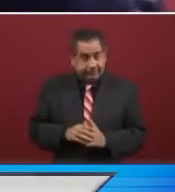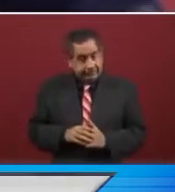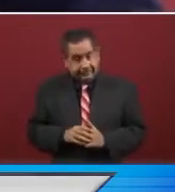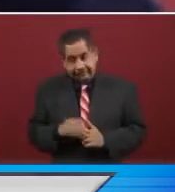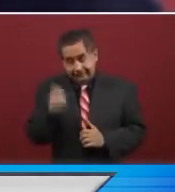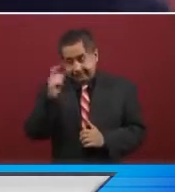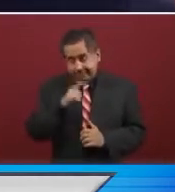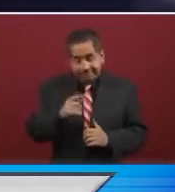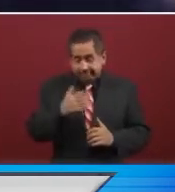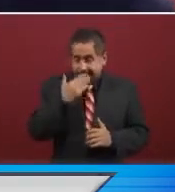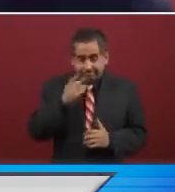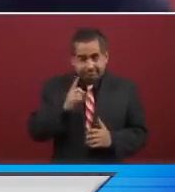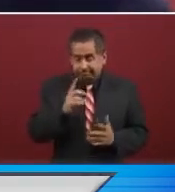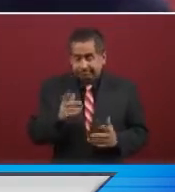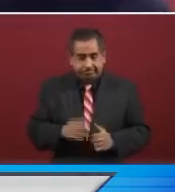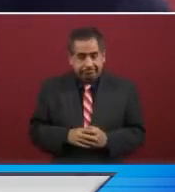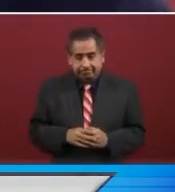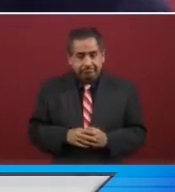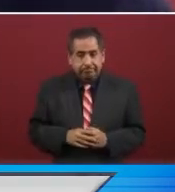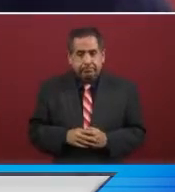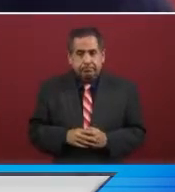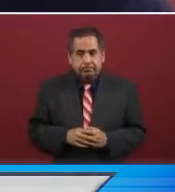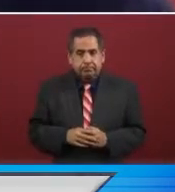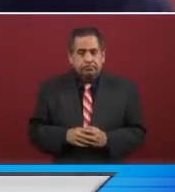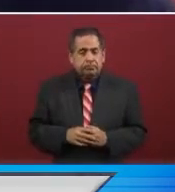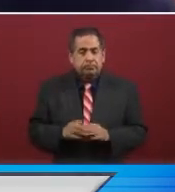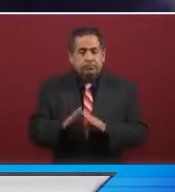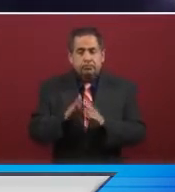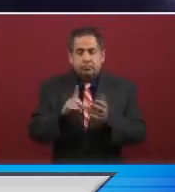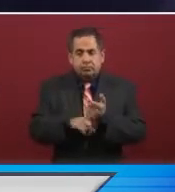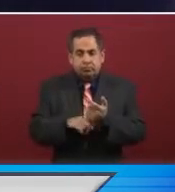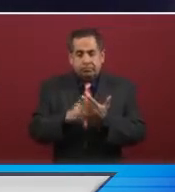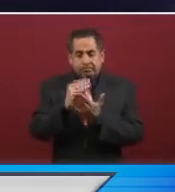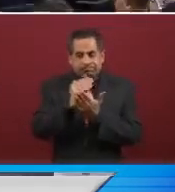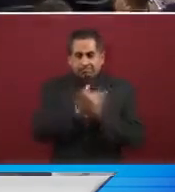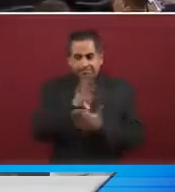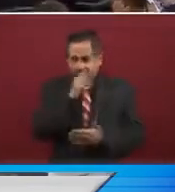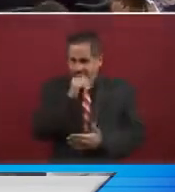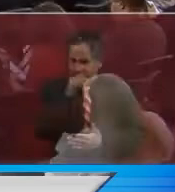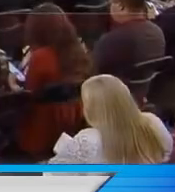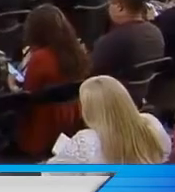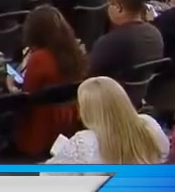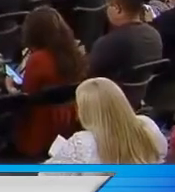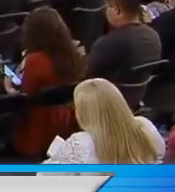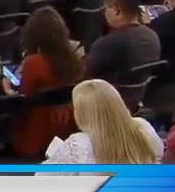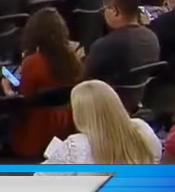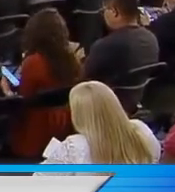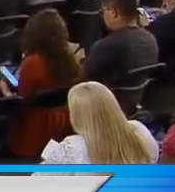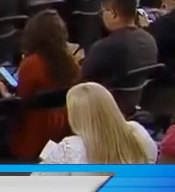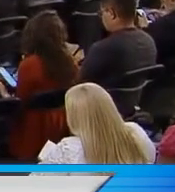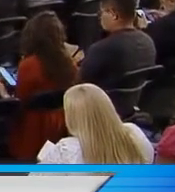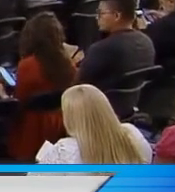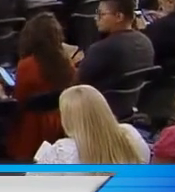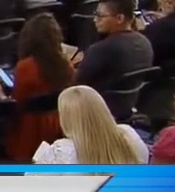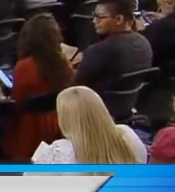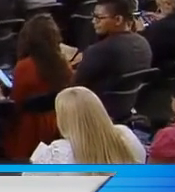Previously Tijuana had up to 20 homicides daily will continue with the strengthening of security in this area and throughout the country